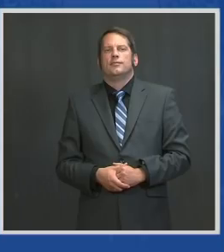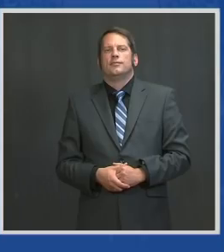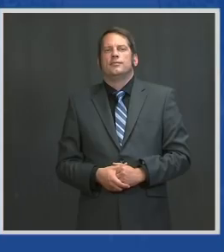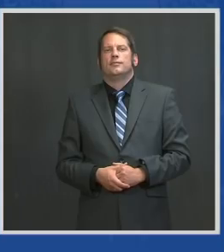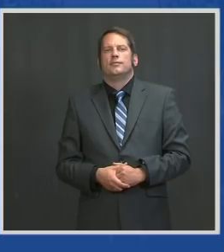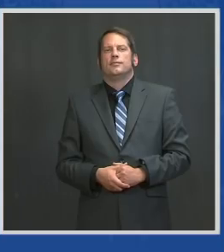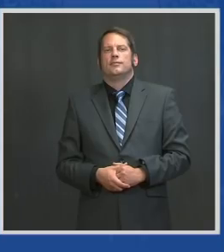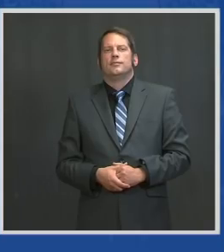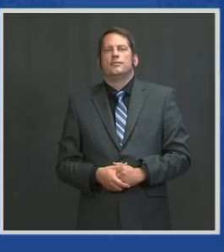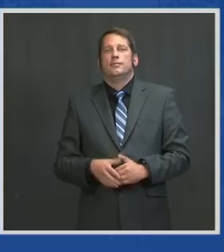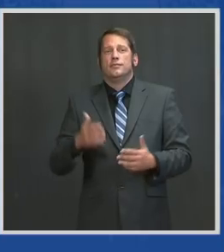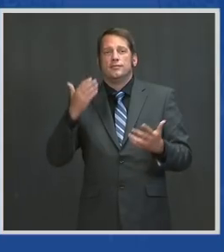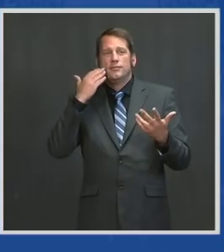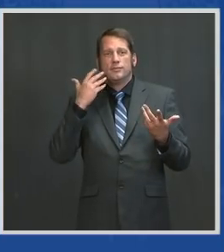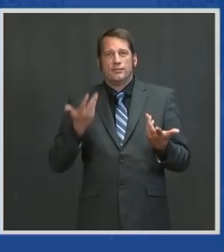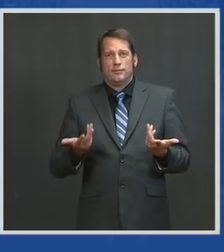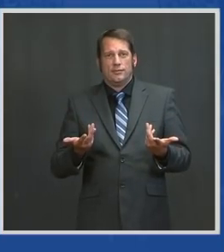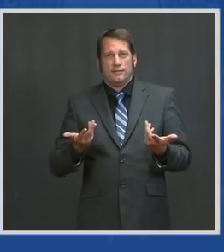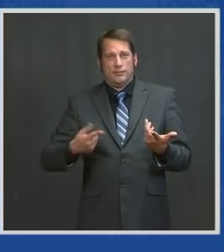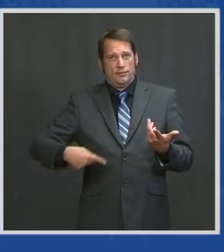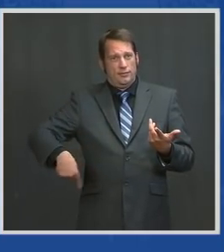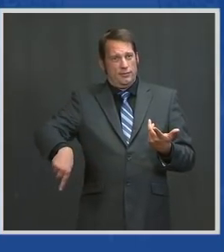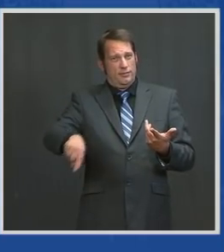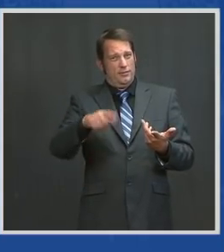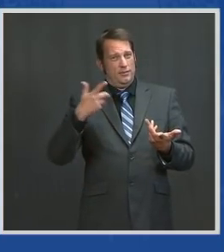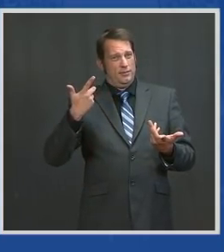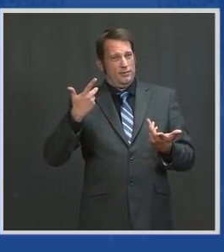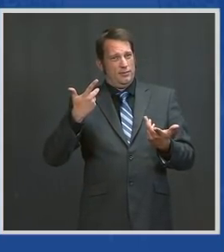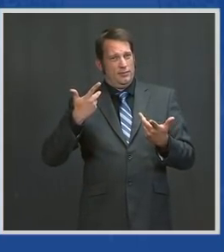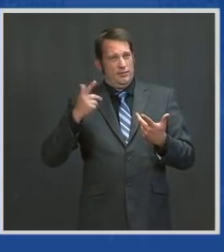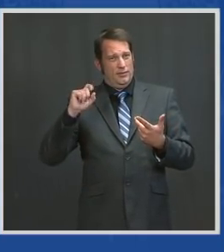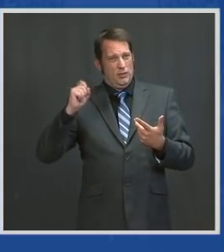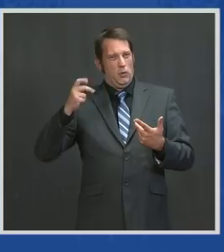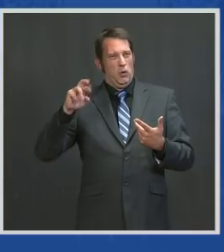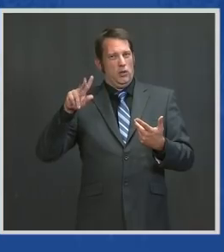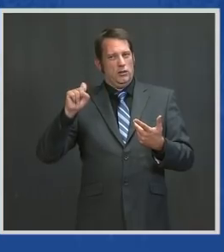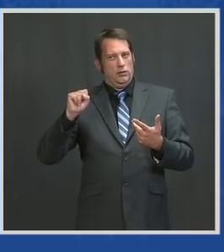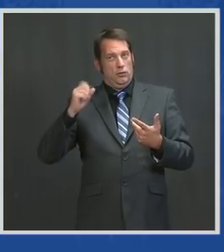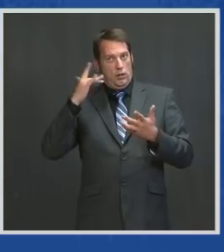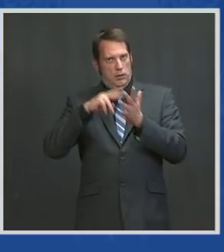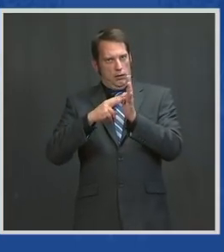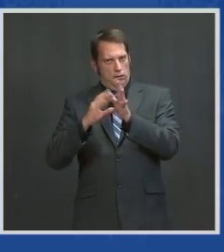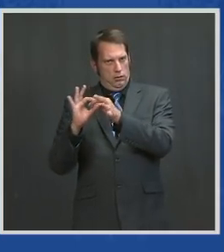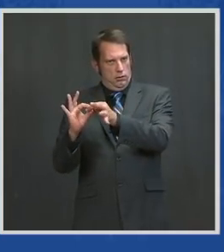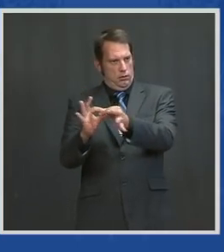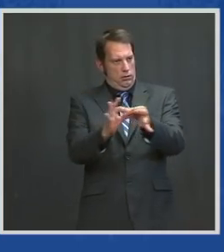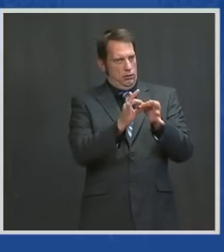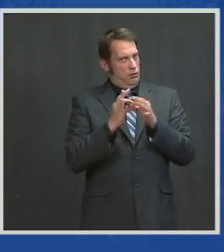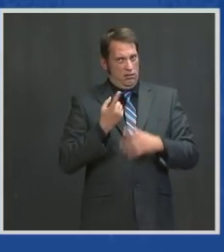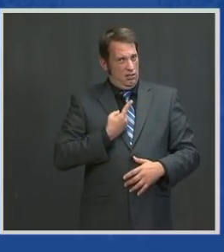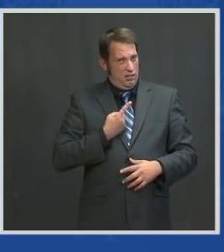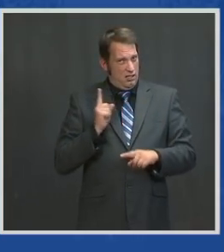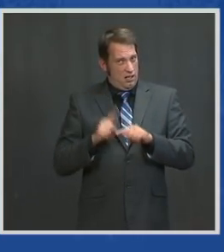And my mother would kill me if she were here. She'd say, "Joey, you shouldn't have" -- I should've turned around and apologized for by back to you. I apologize.